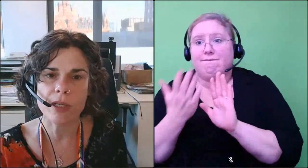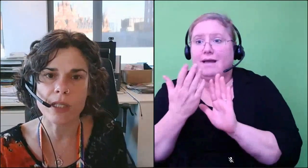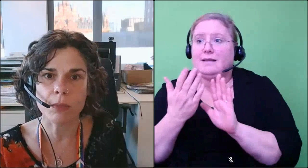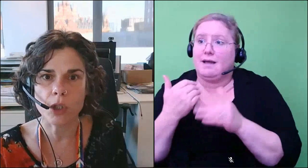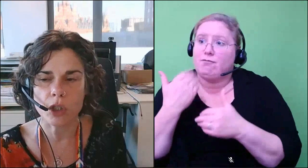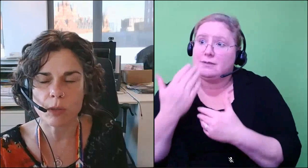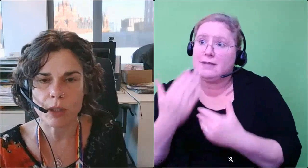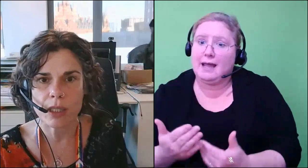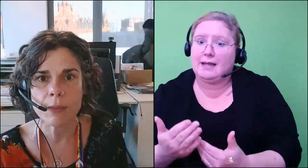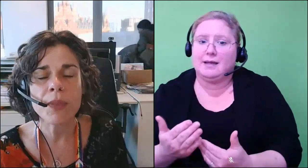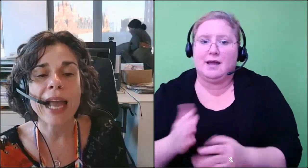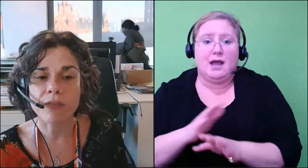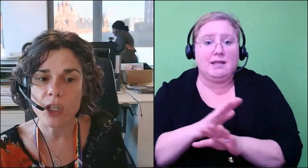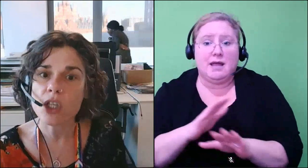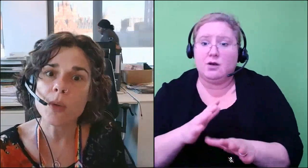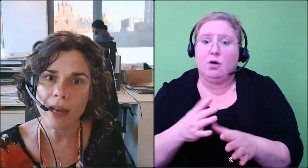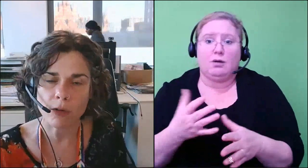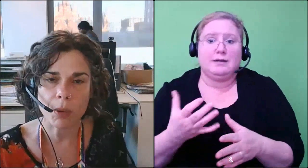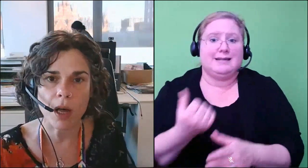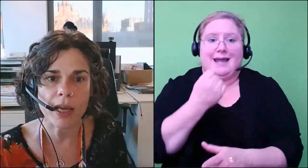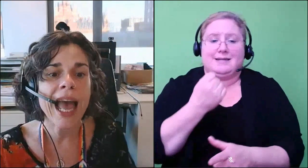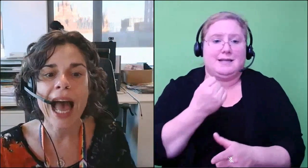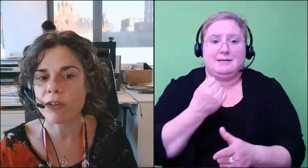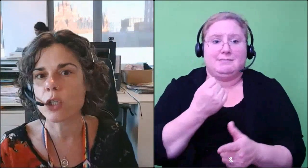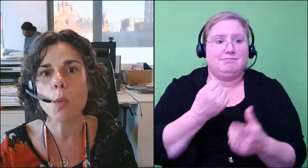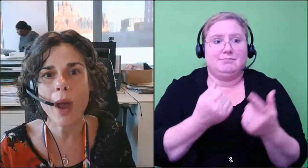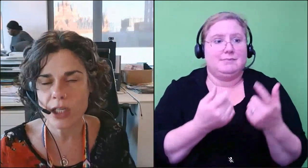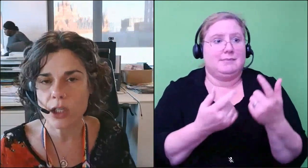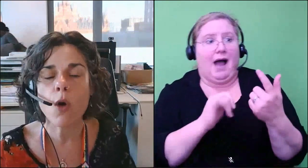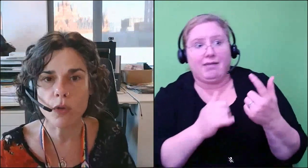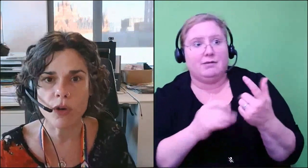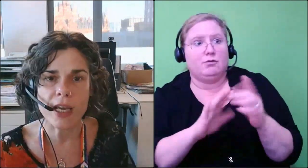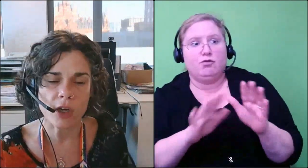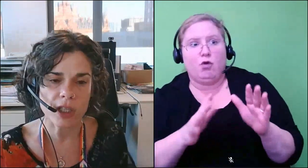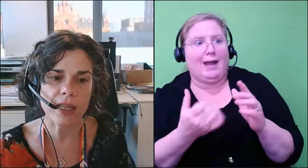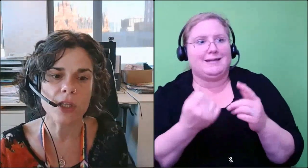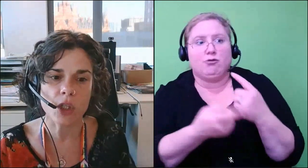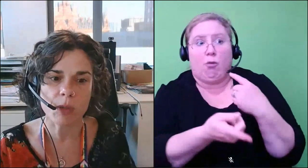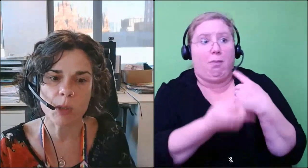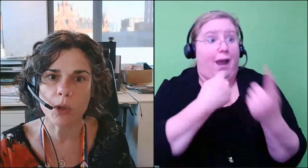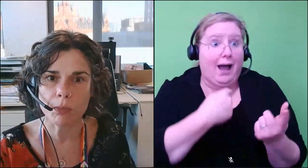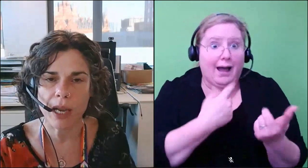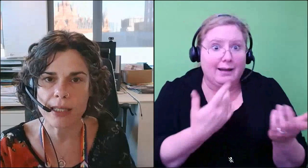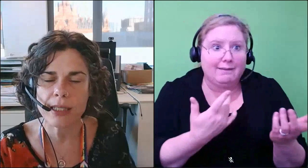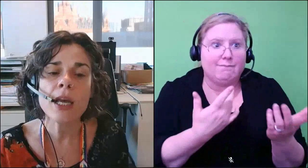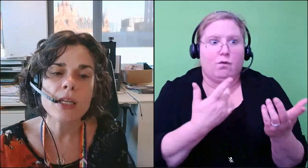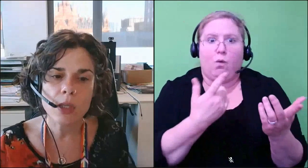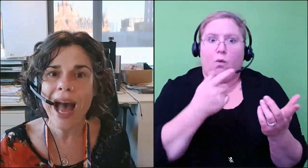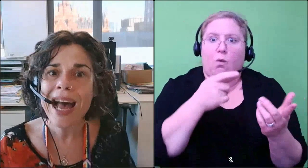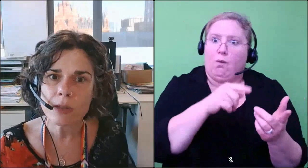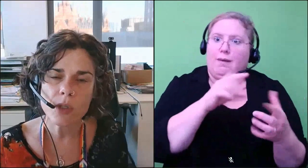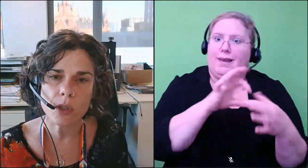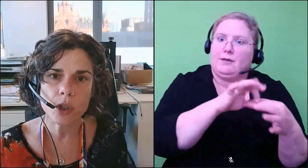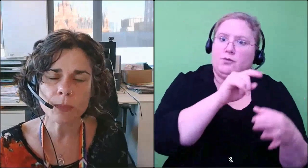and if they do get a reply, having to wait over a year to get the adjustments put in